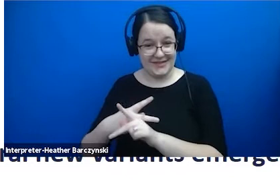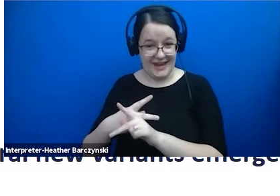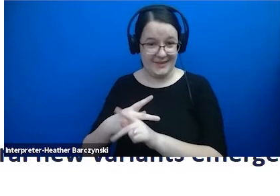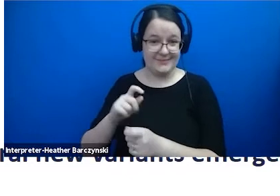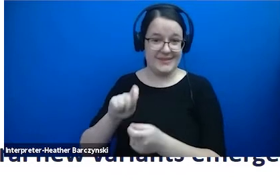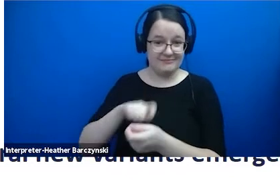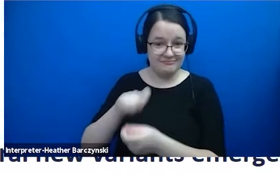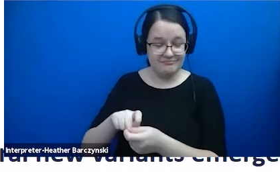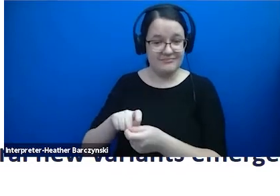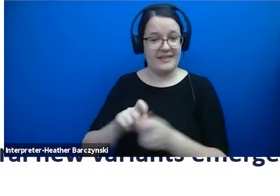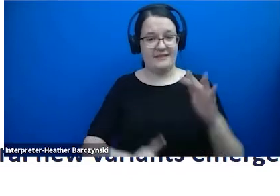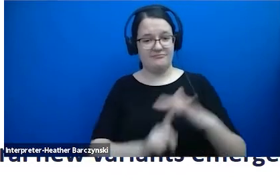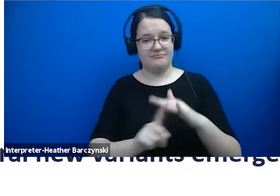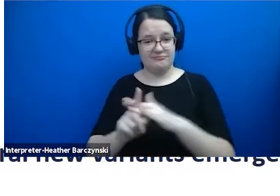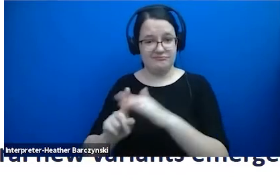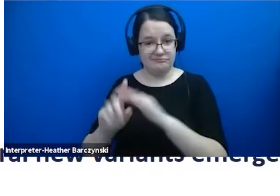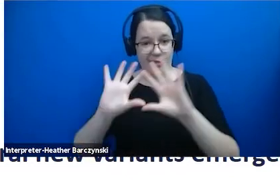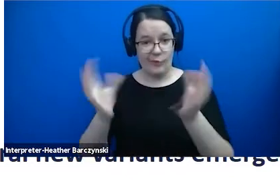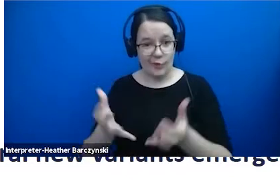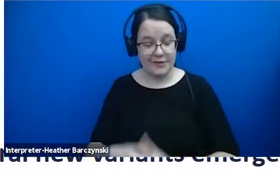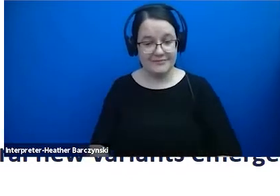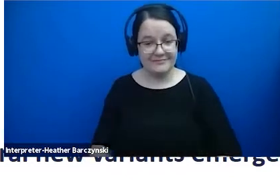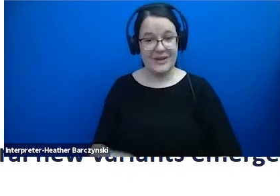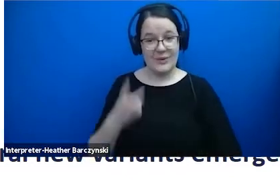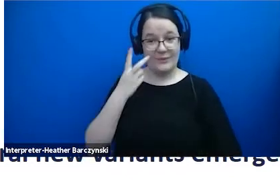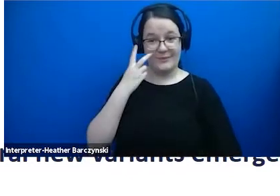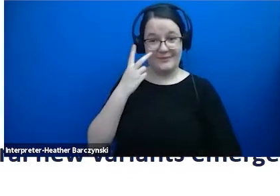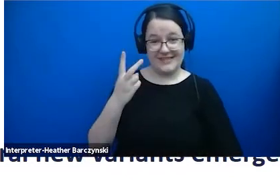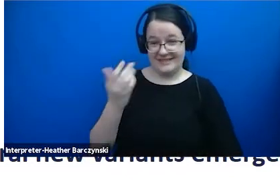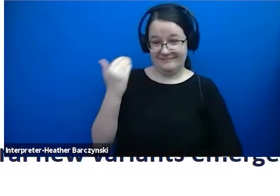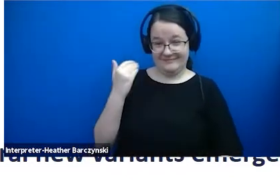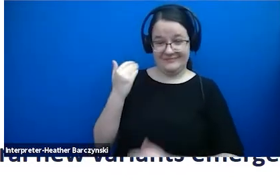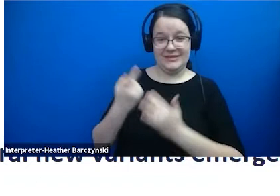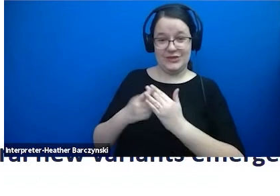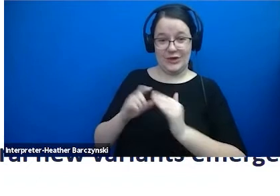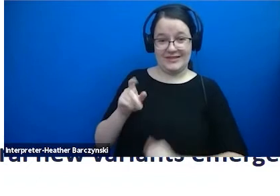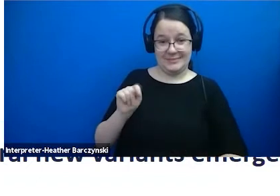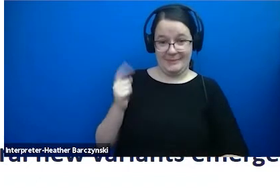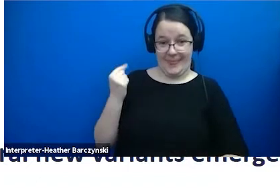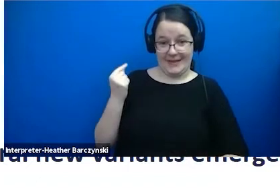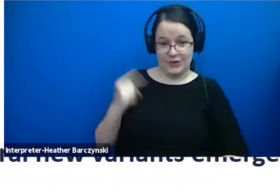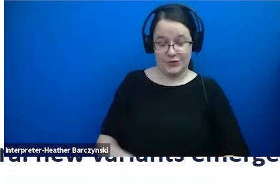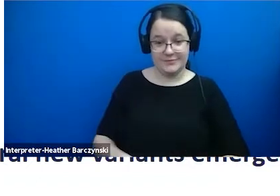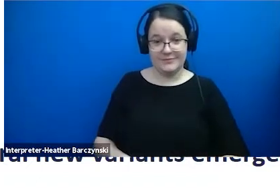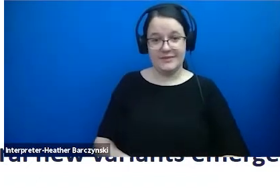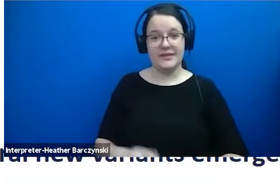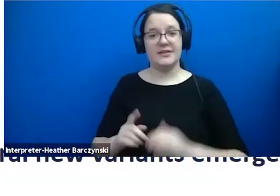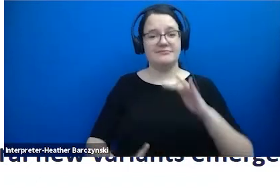these were first seen as early as september of last year in the united kingdom a new variant